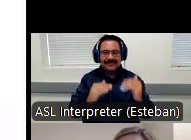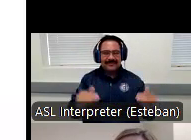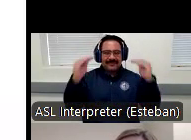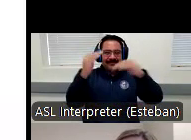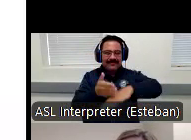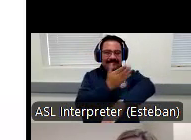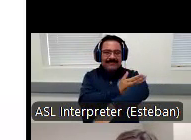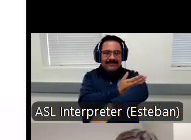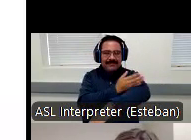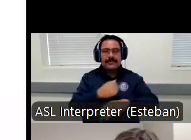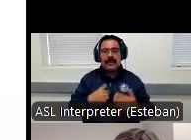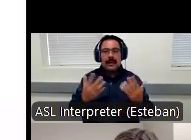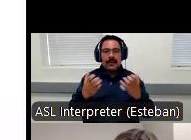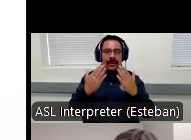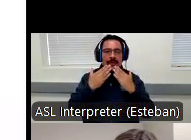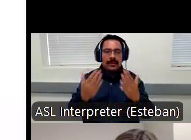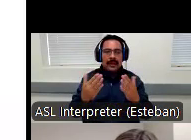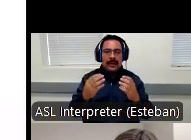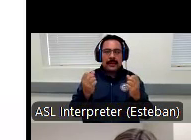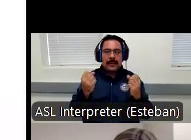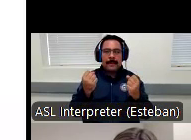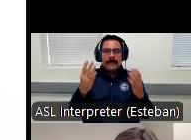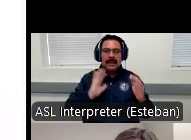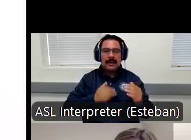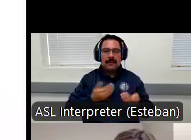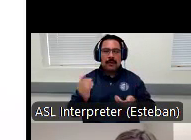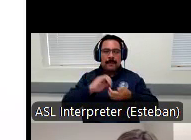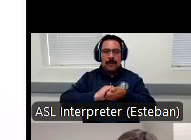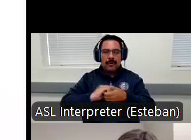So I want to thank a number of our partners. First, everybody here on